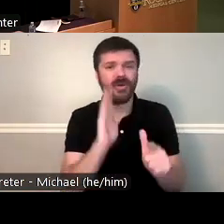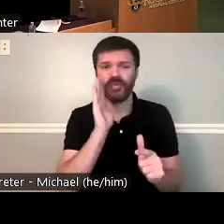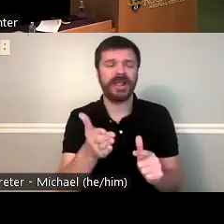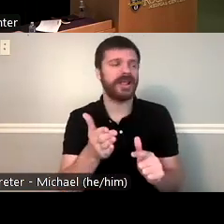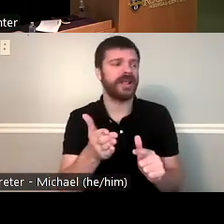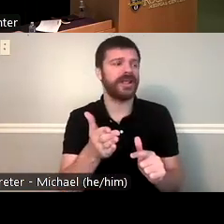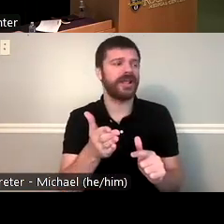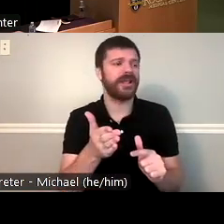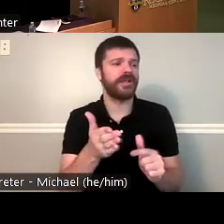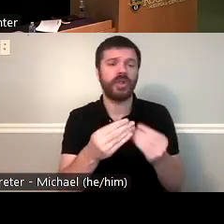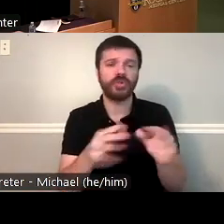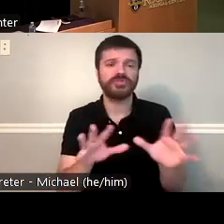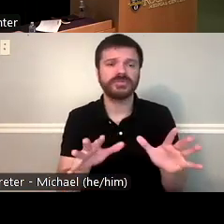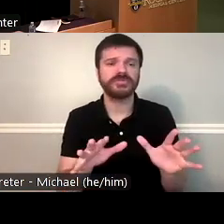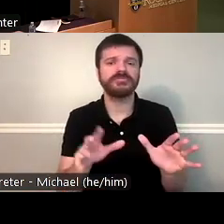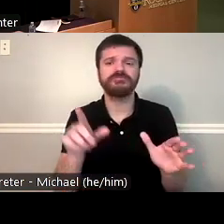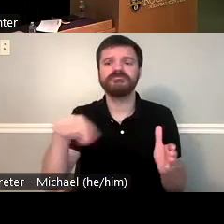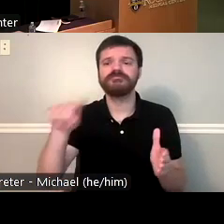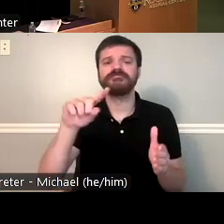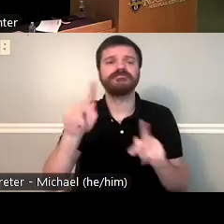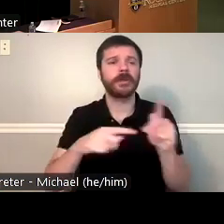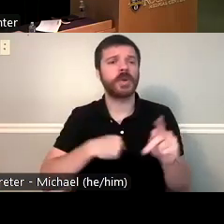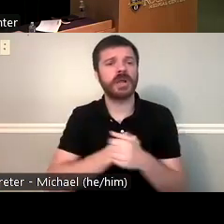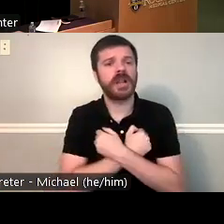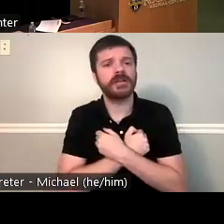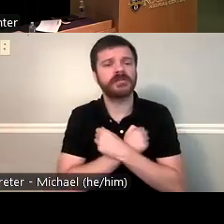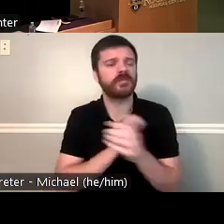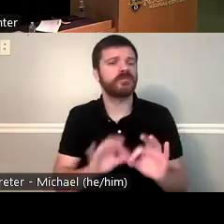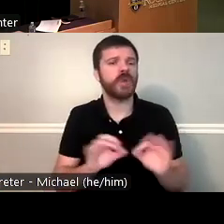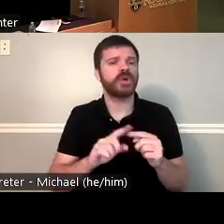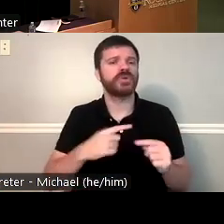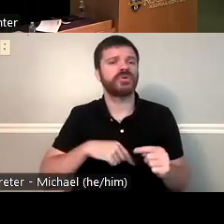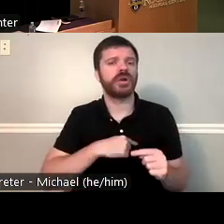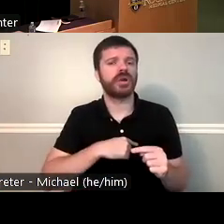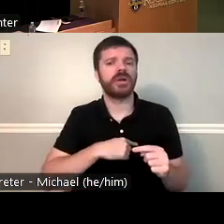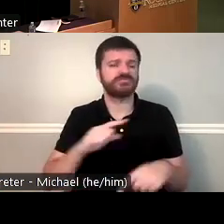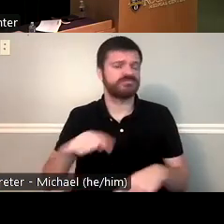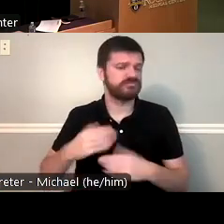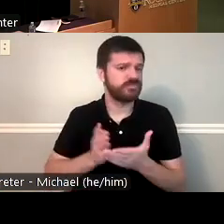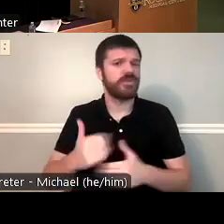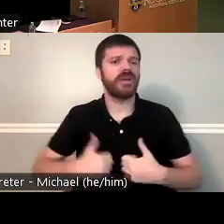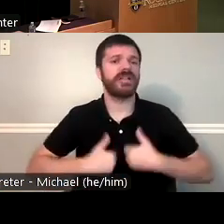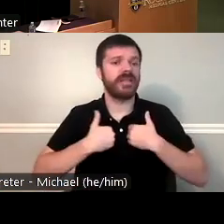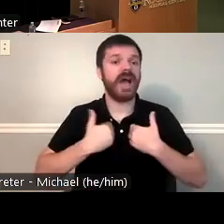ones people that are important to us over the course of our life and maybe in our own childhoods